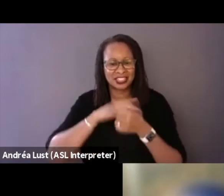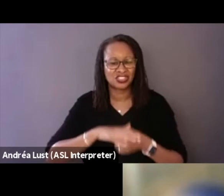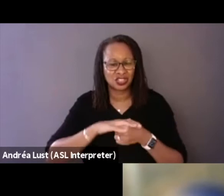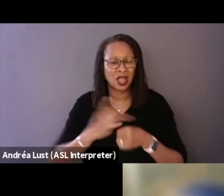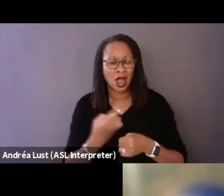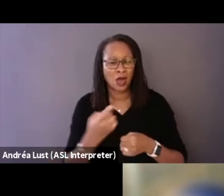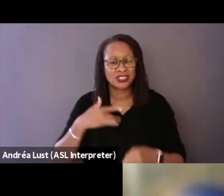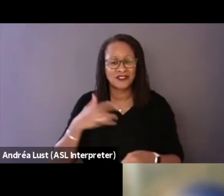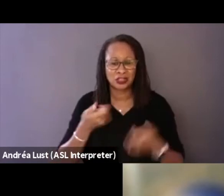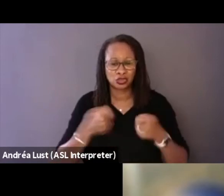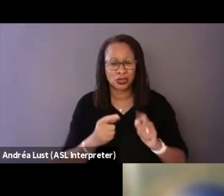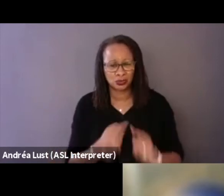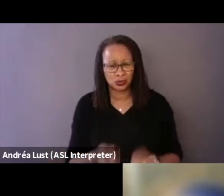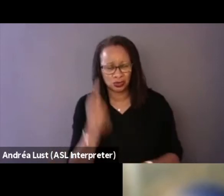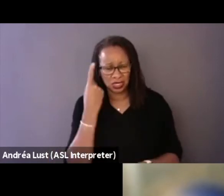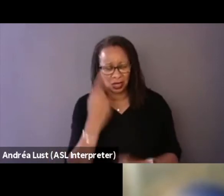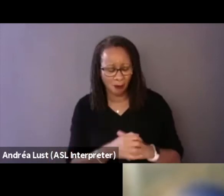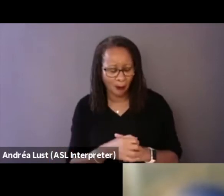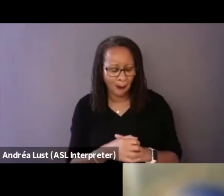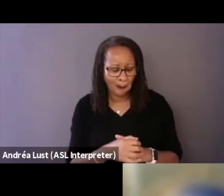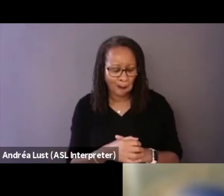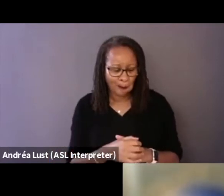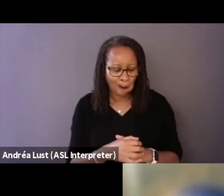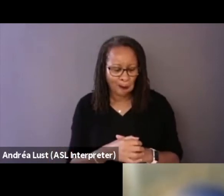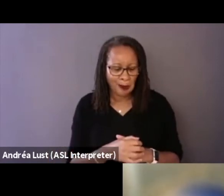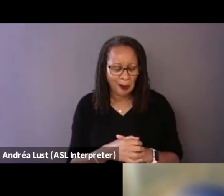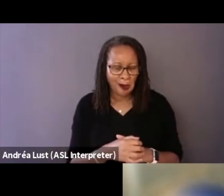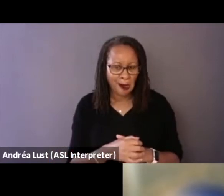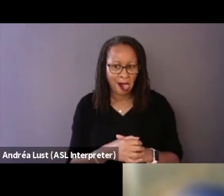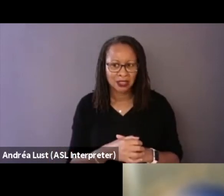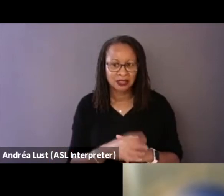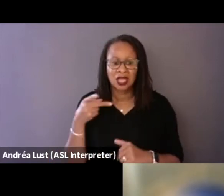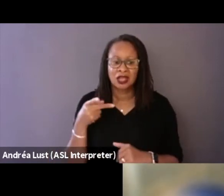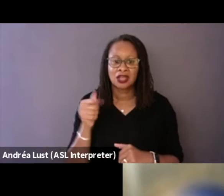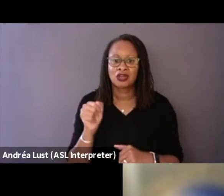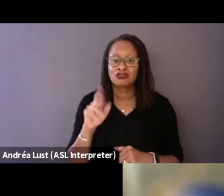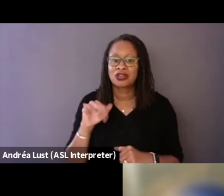trying to understand Karina in particular cause she's older.